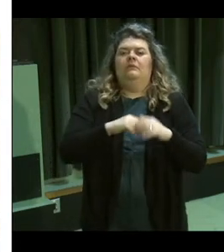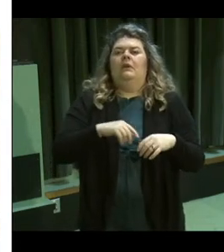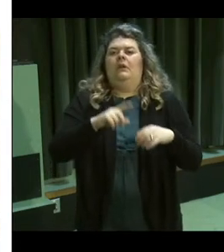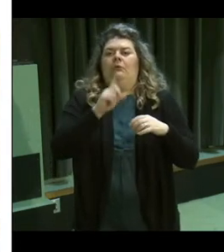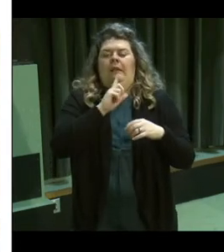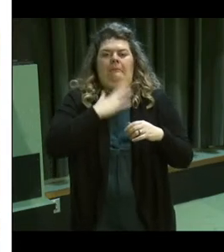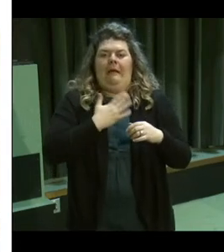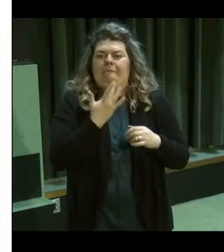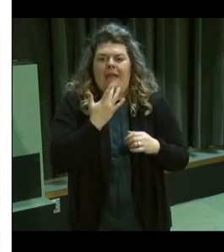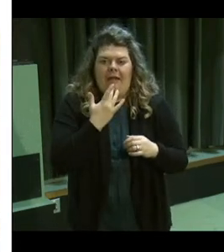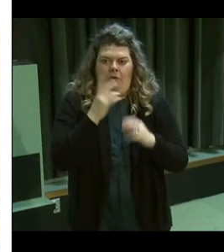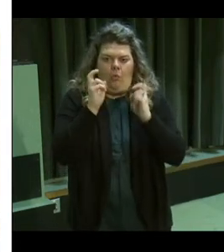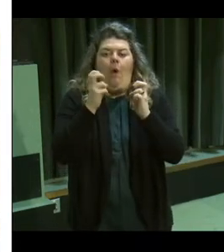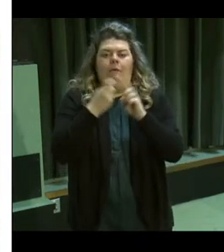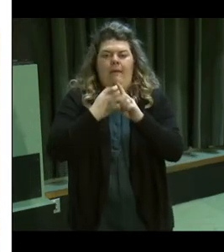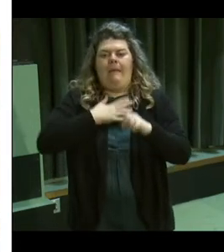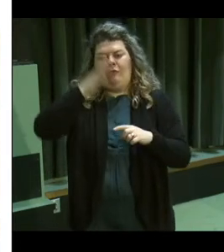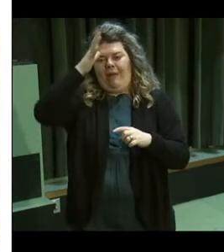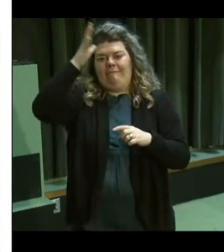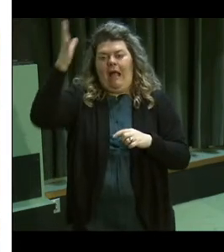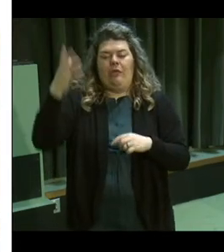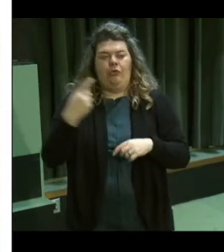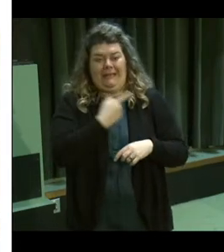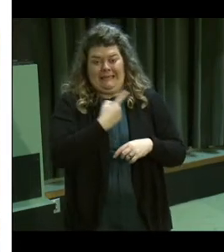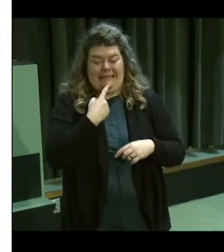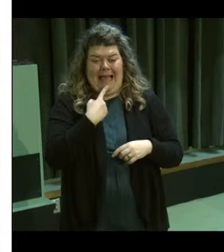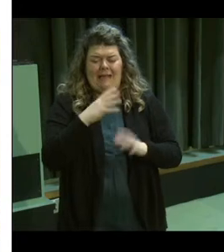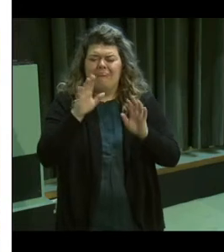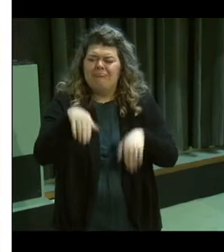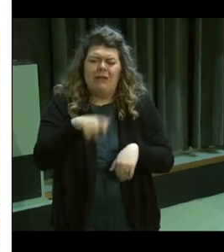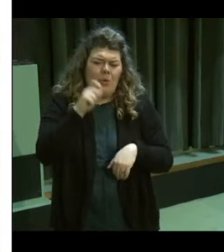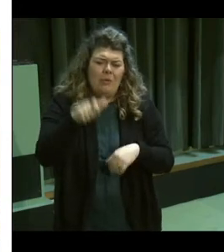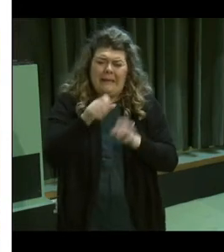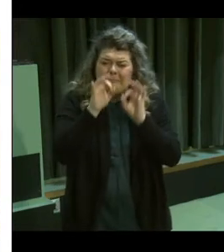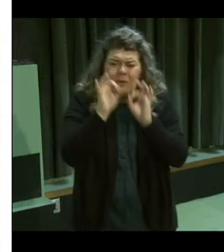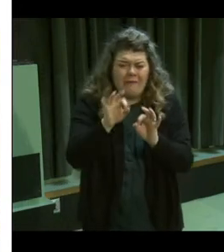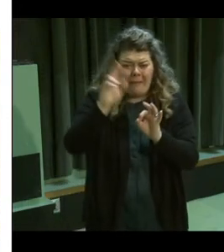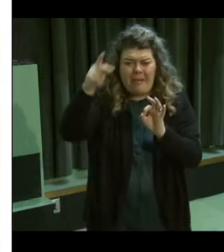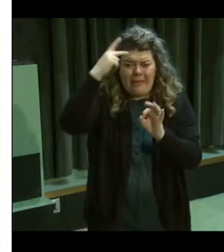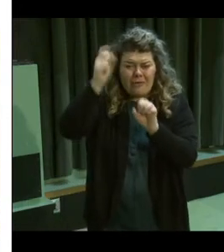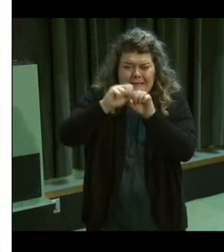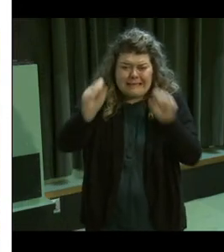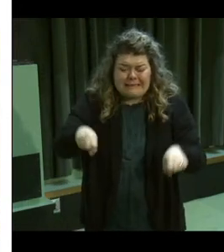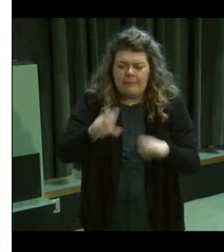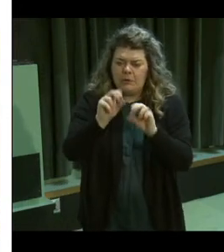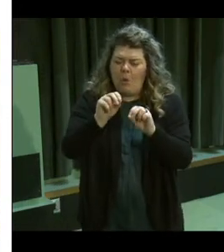probably my most favorite quote by my grandfather. And he said,